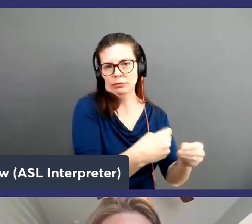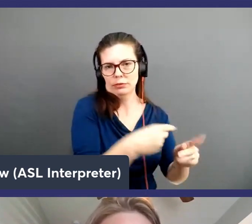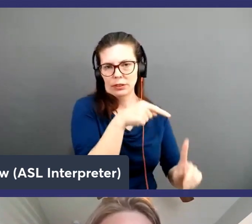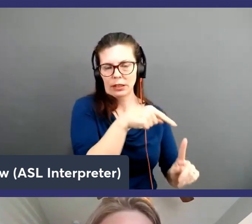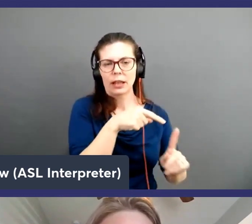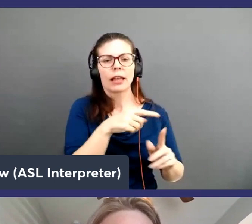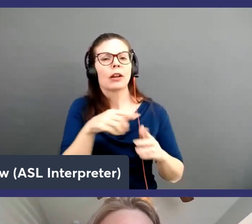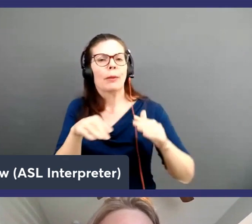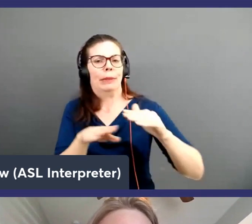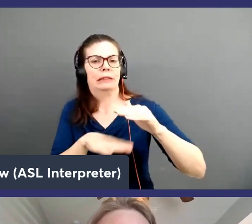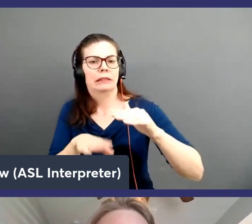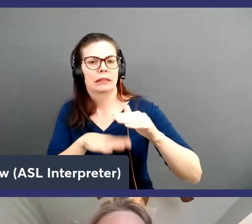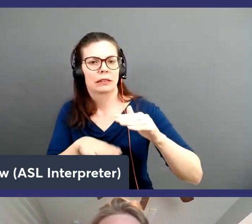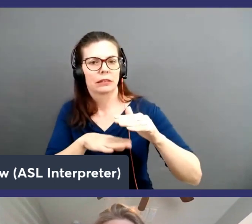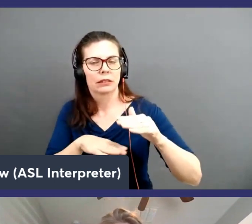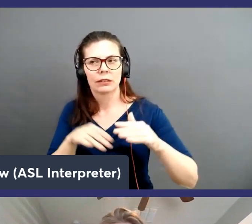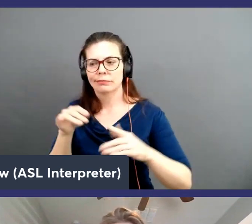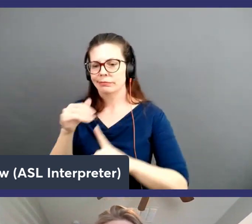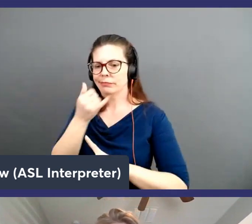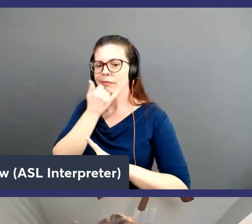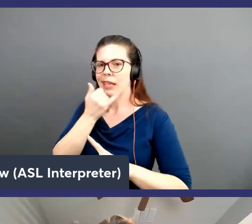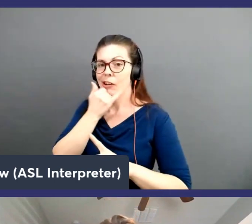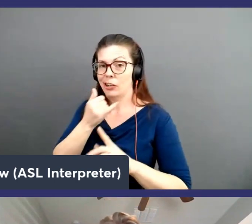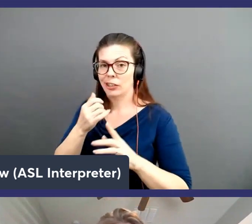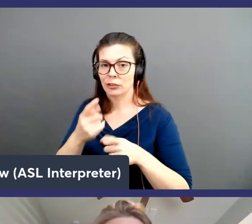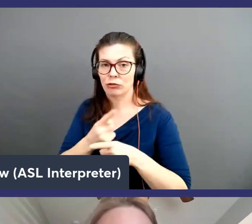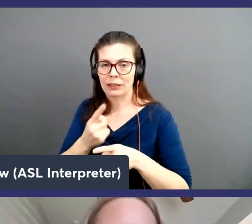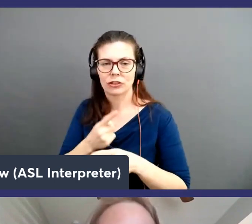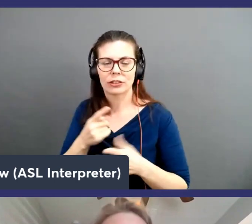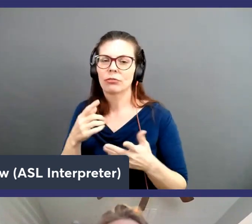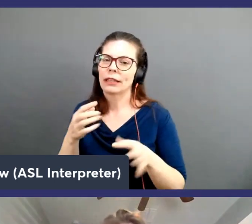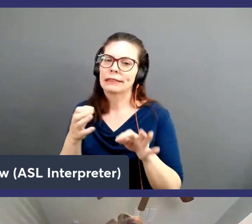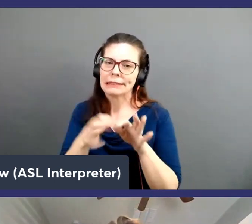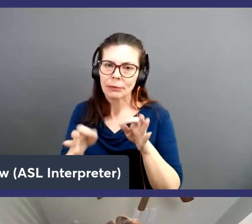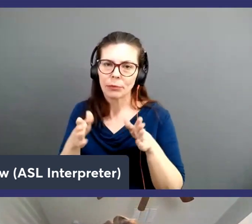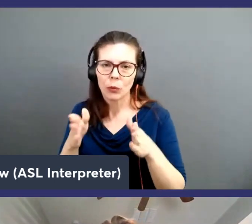that you can think about error correction, and the simplest error-correcting code,